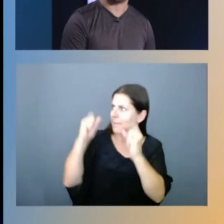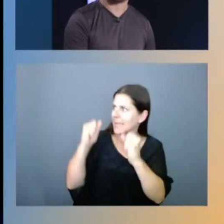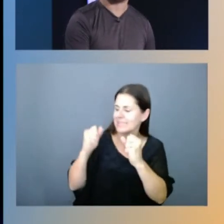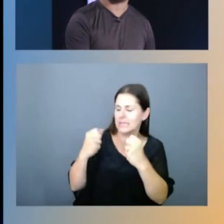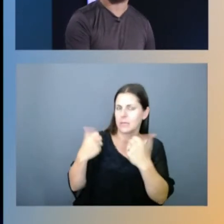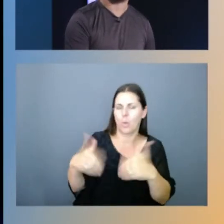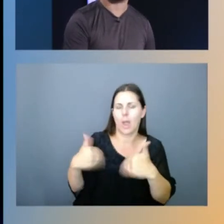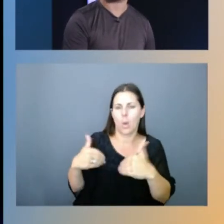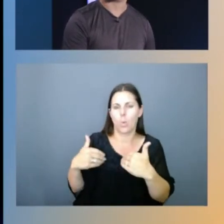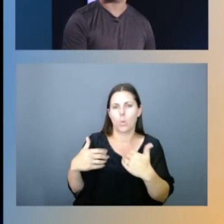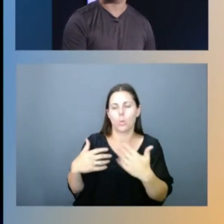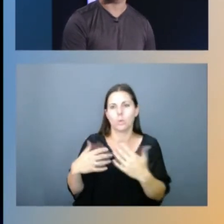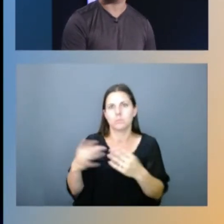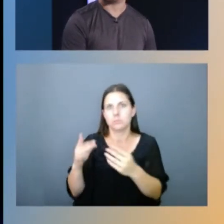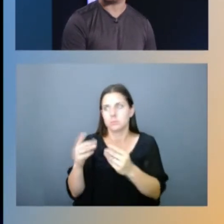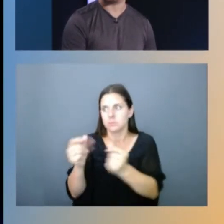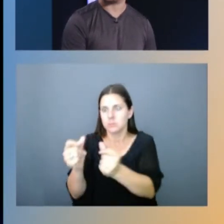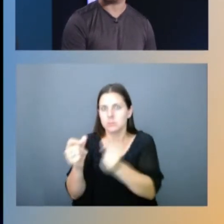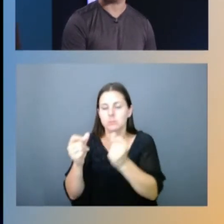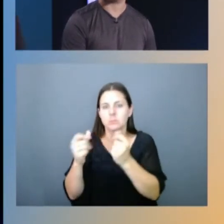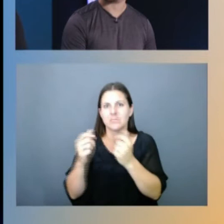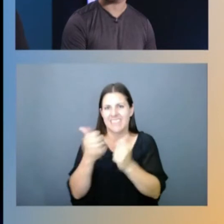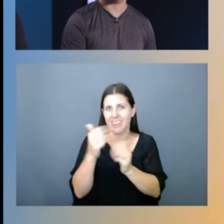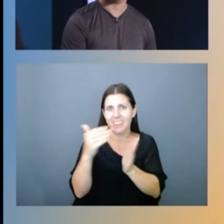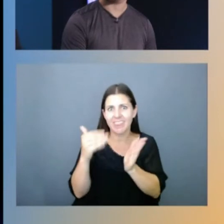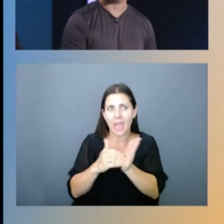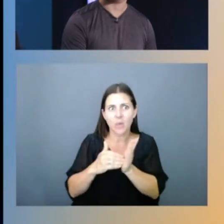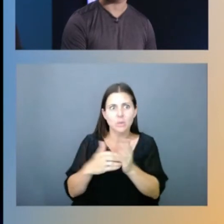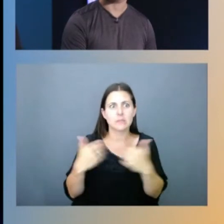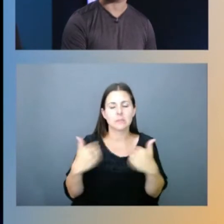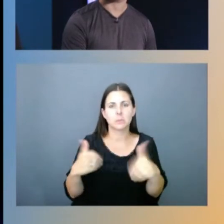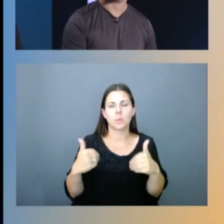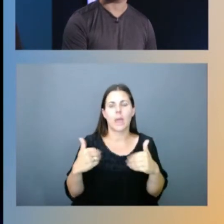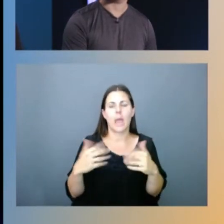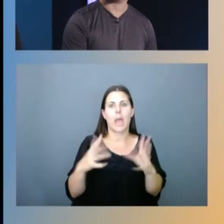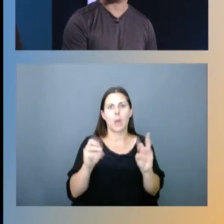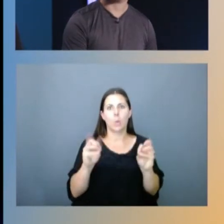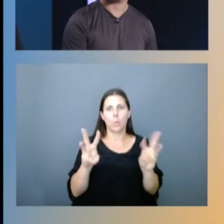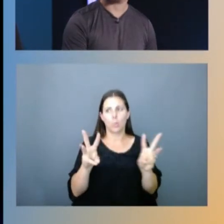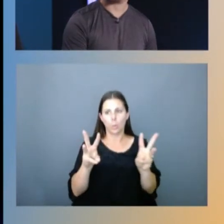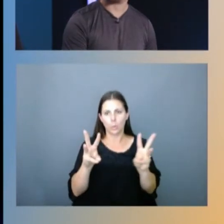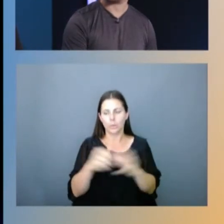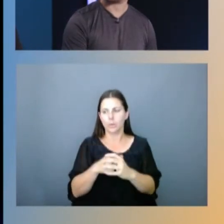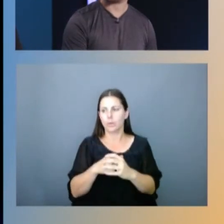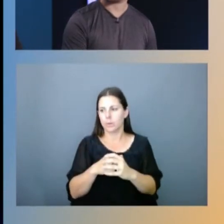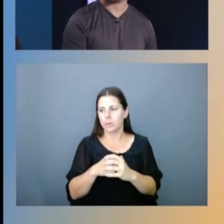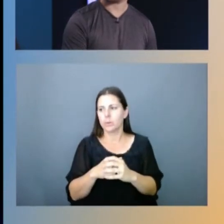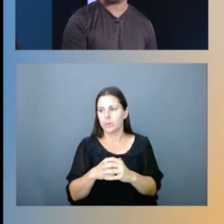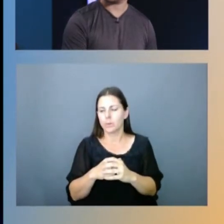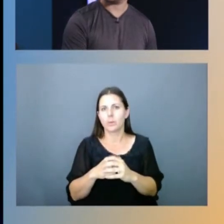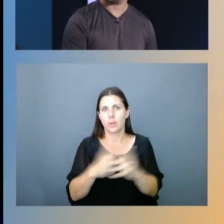10,000, these are large numbers, but the fact that we're able to do that,